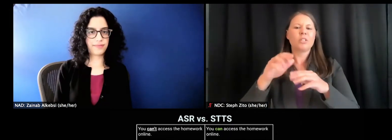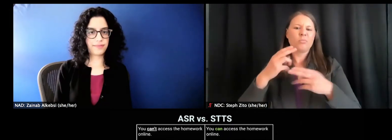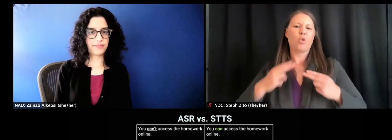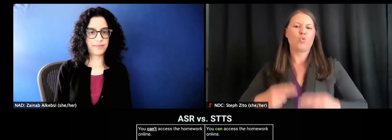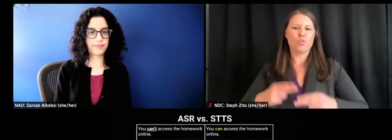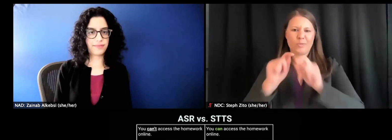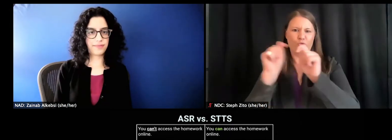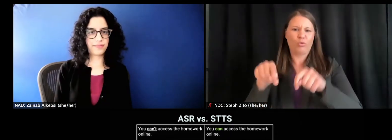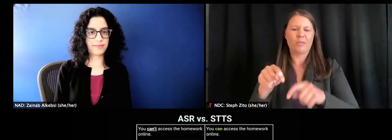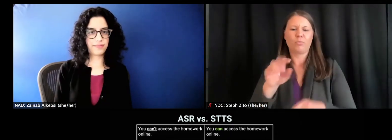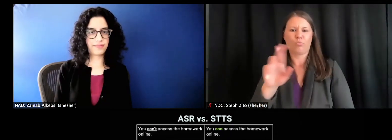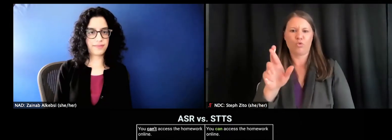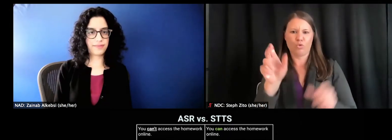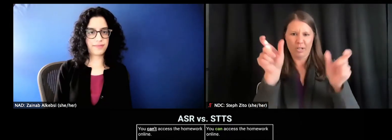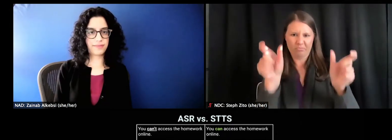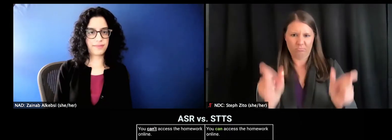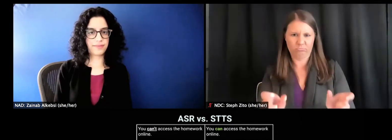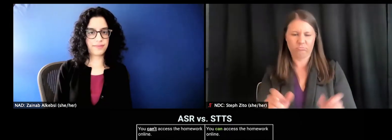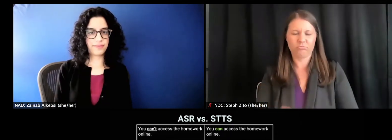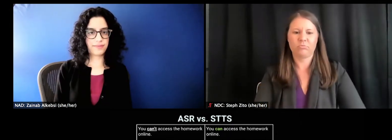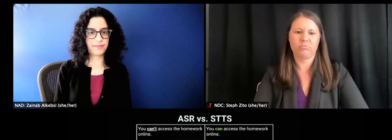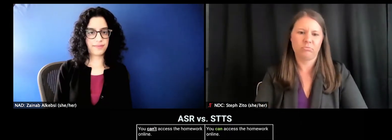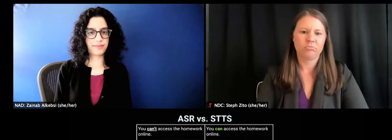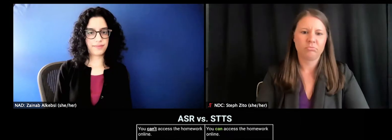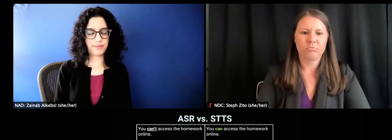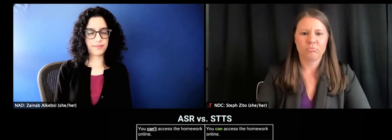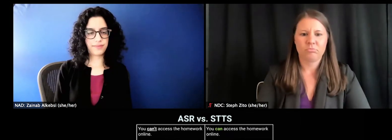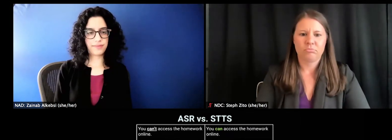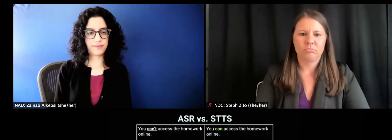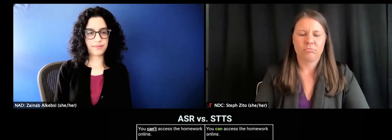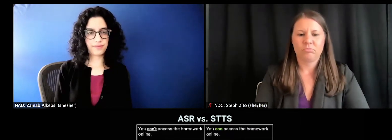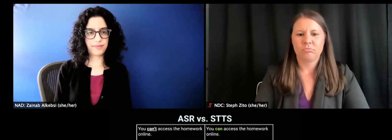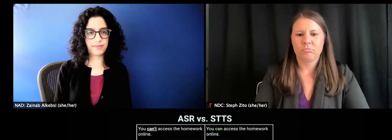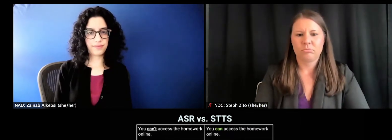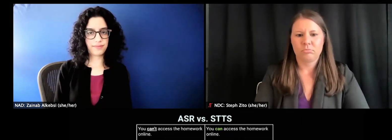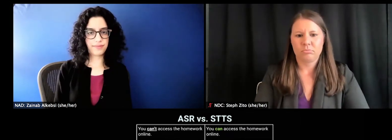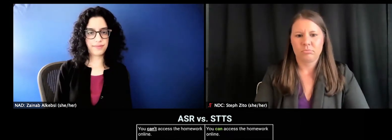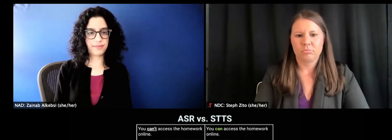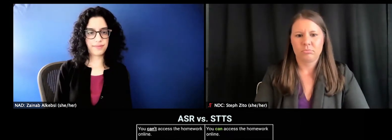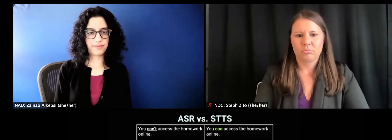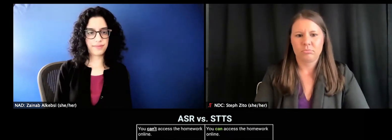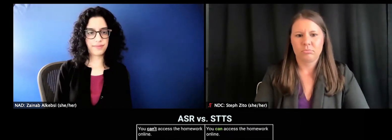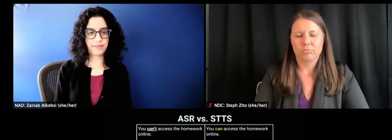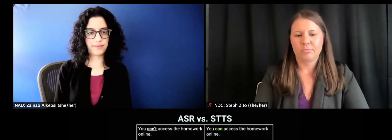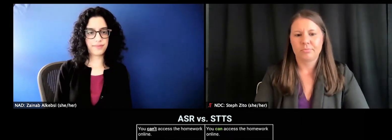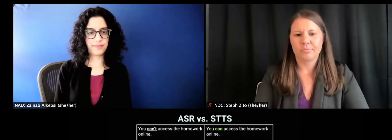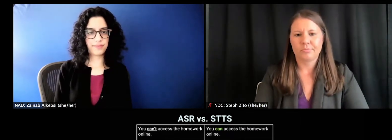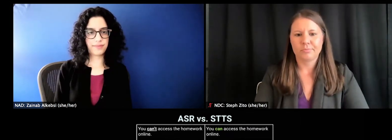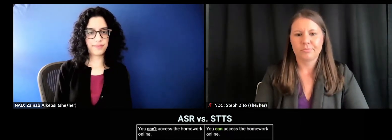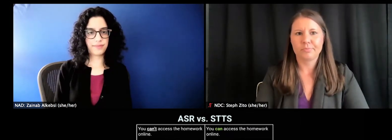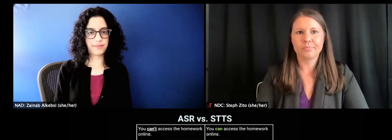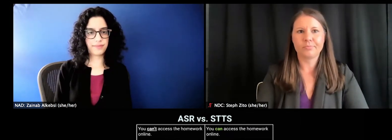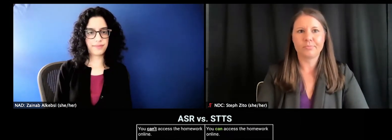ASR on the left and then you have a human transcription service or speech to text service on the right.